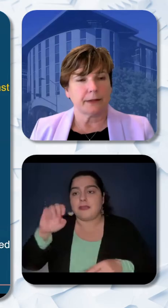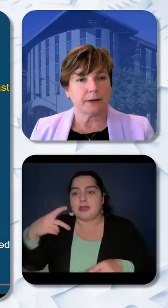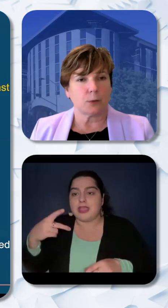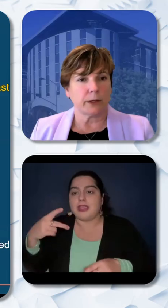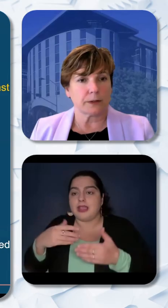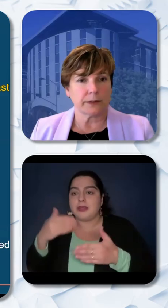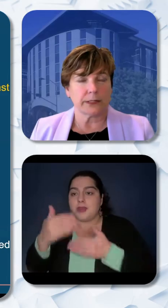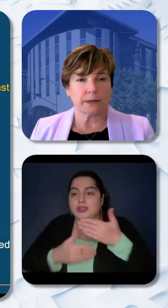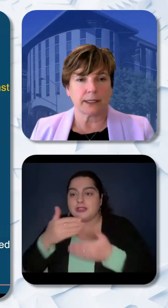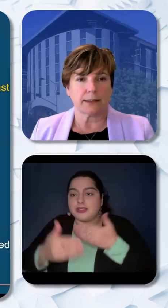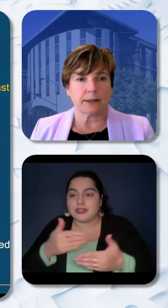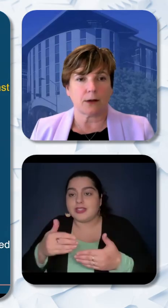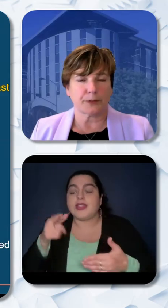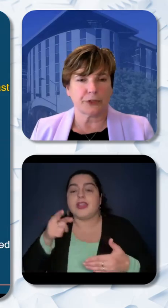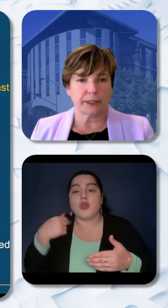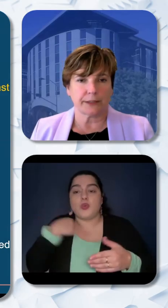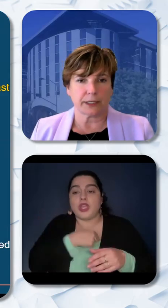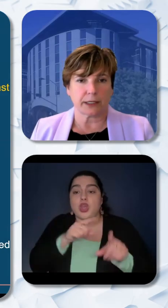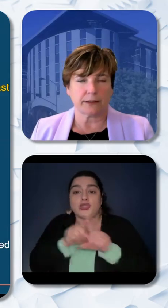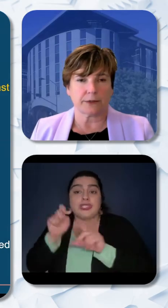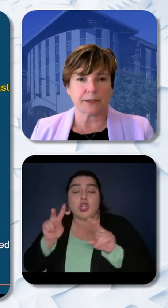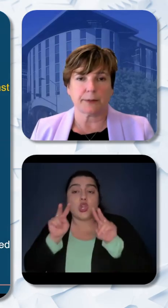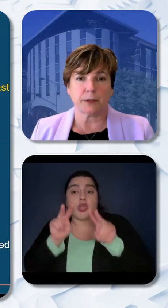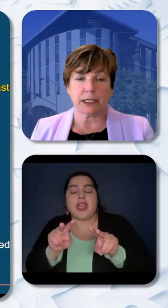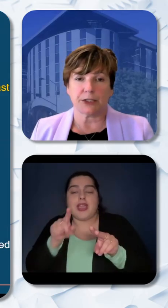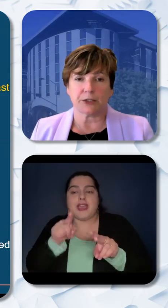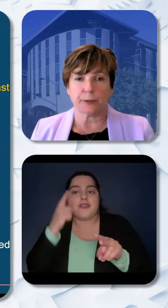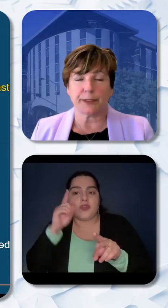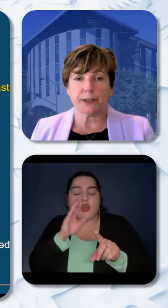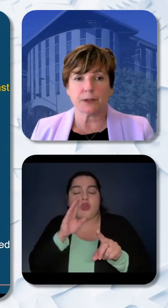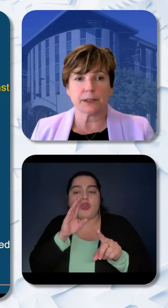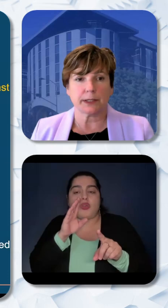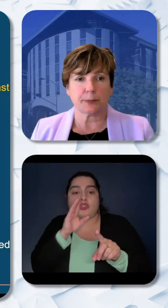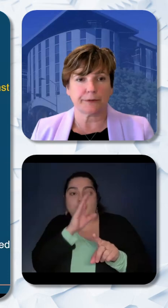They we also need to look at opportunities for direct communication with peers and